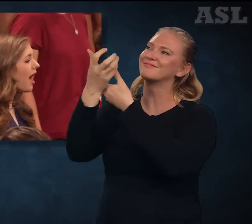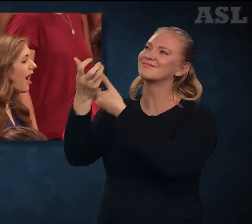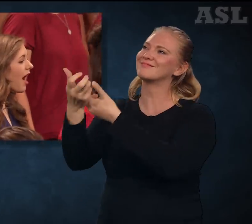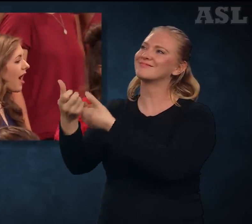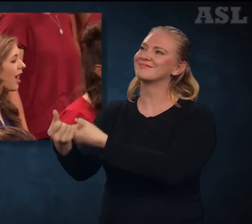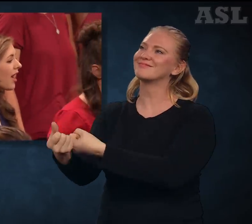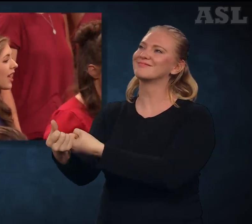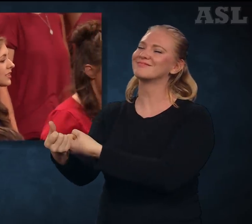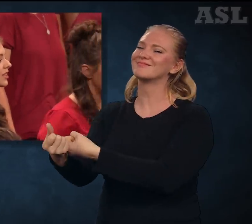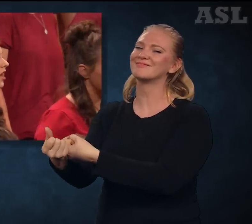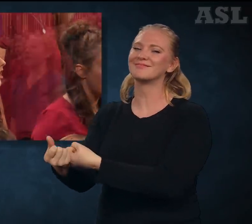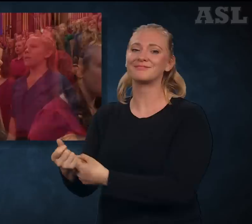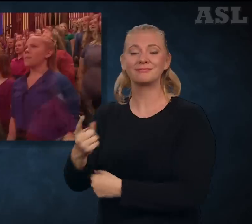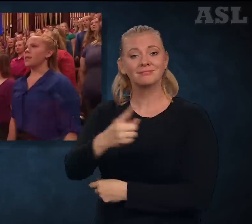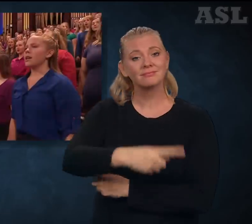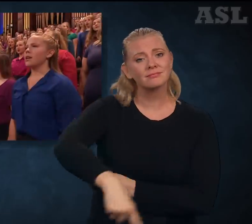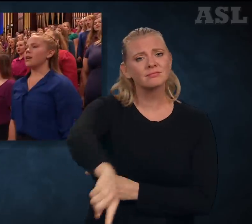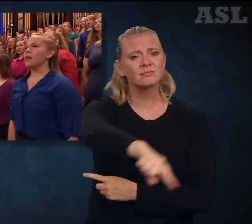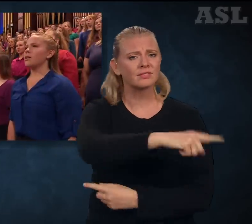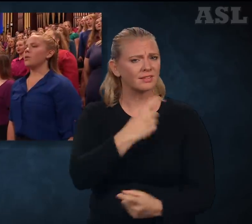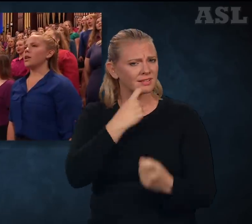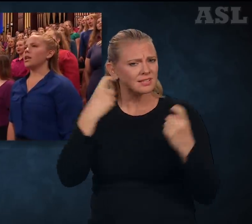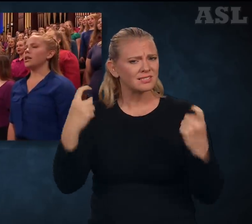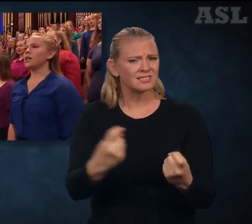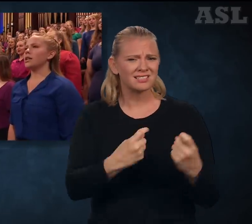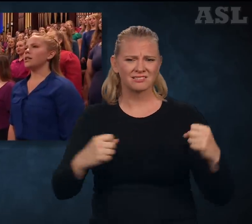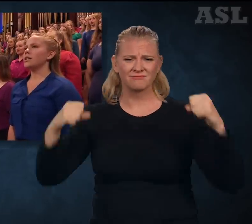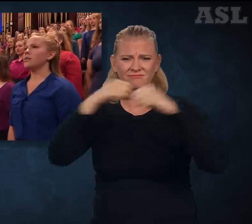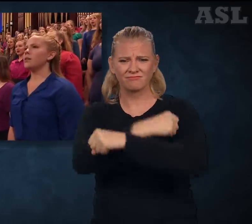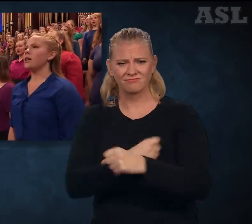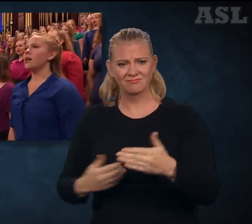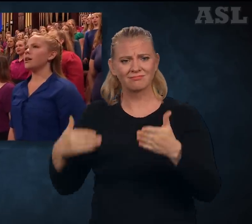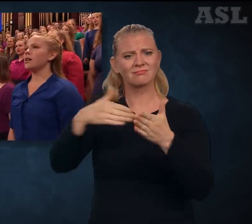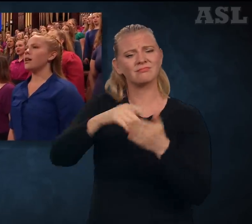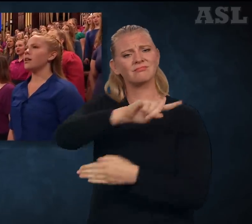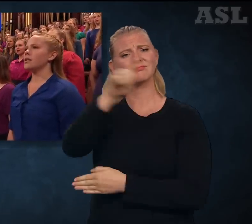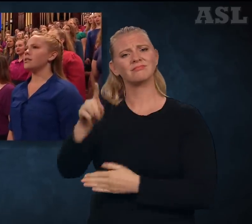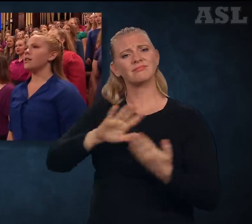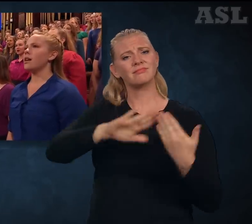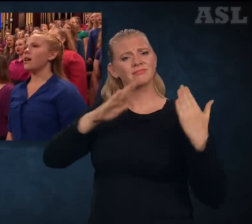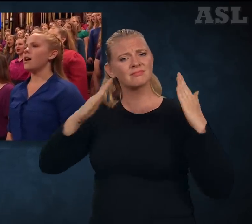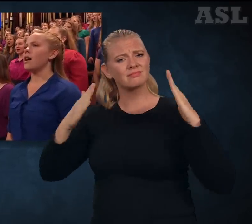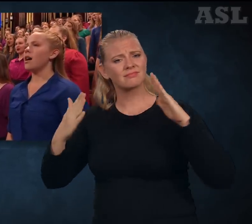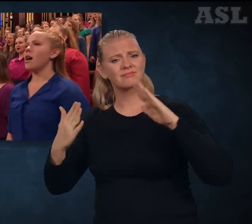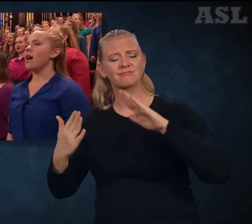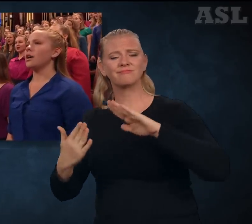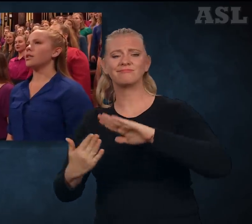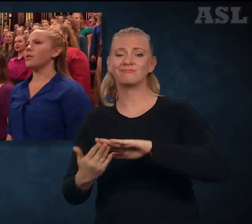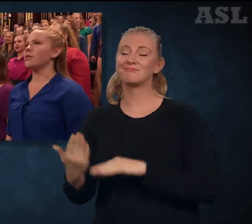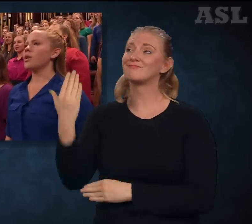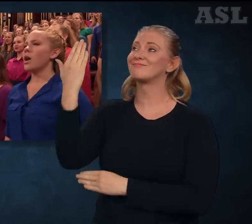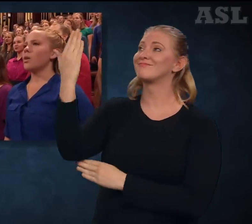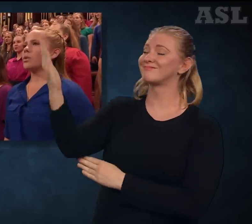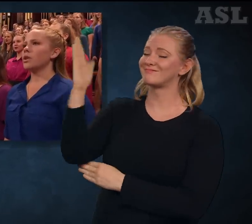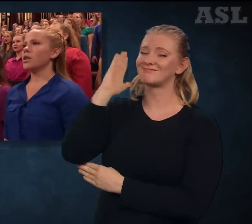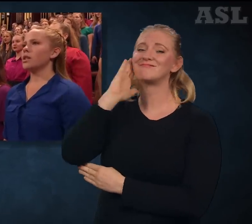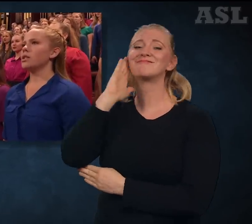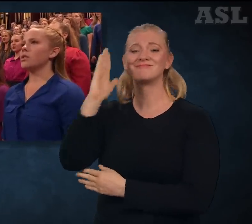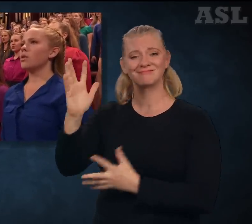WE'VE PROVED HIM IN DAYS THAT ARE PAST. THE WICKED WHO FIGHT AGAINST ZION